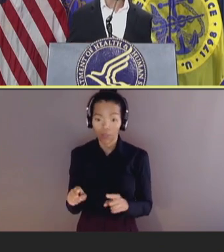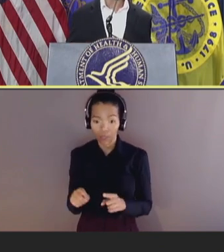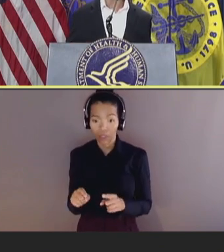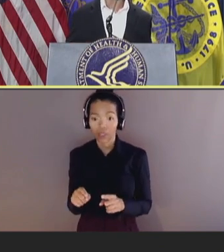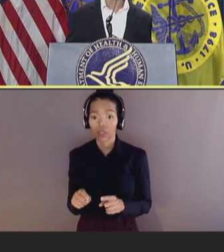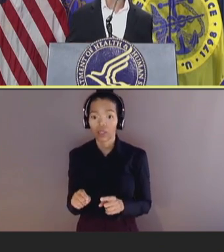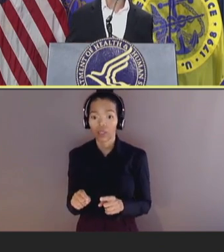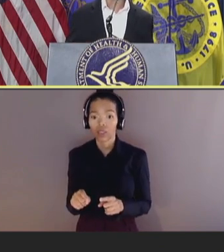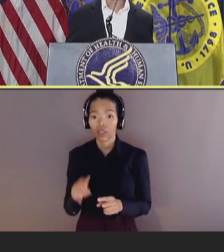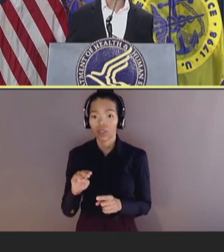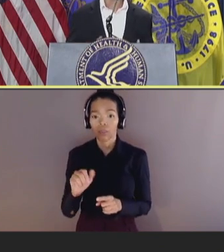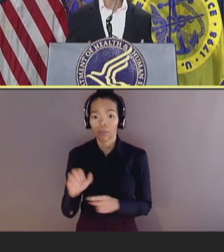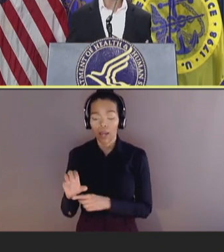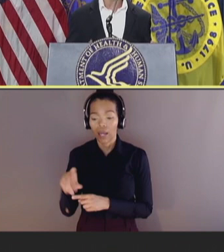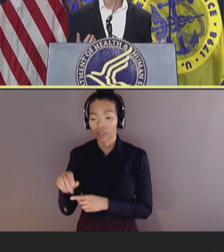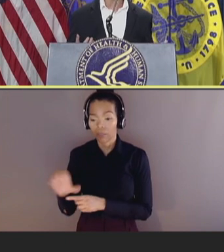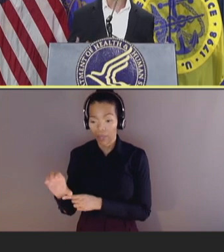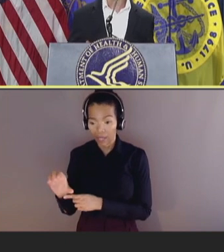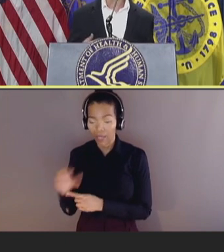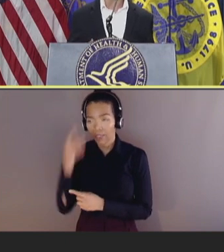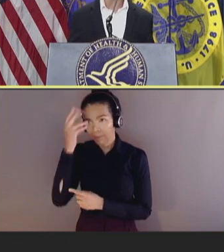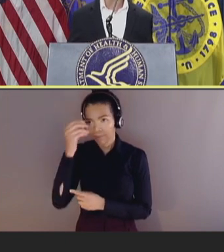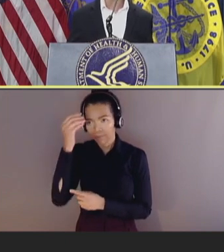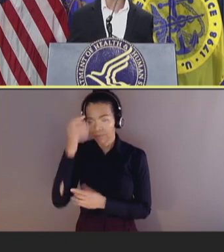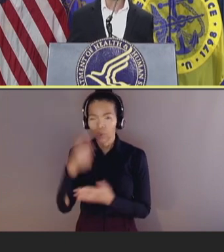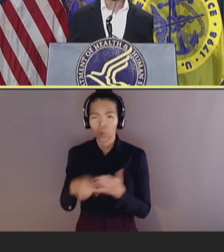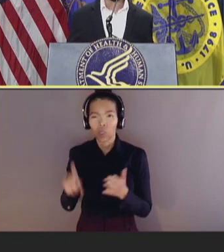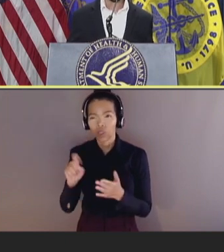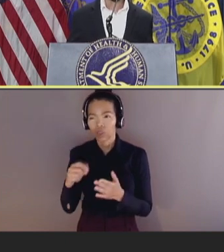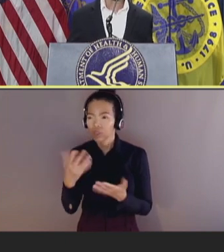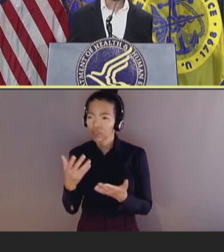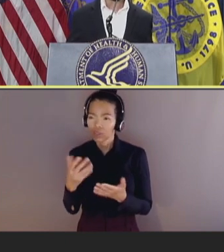federal advisory committee thinking about what should those payment rates look at.